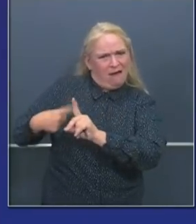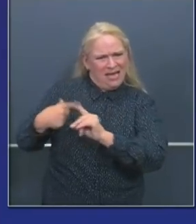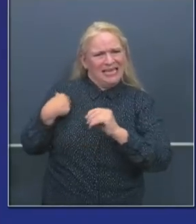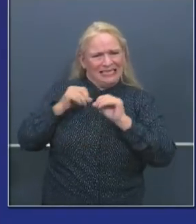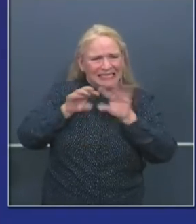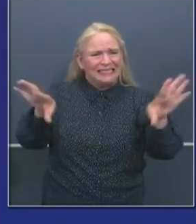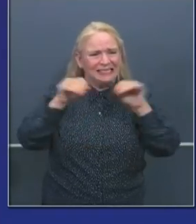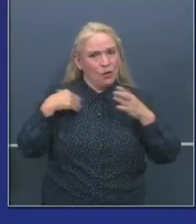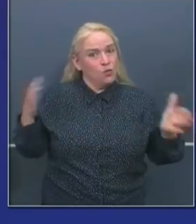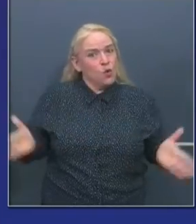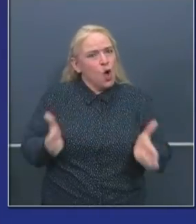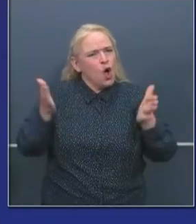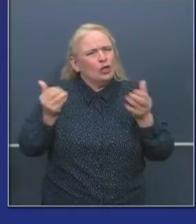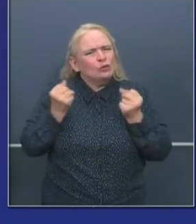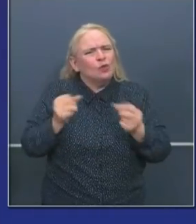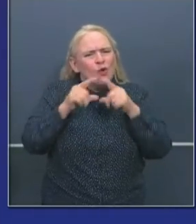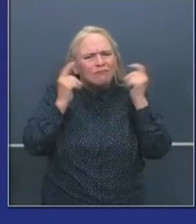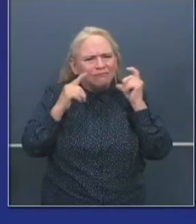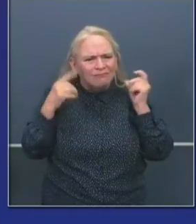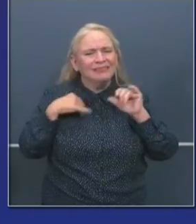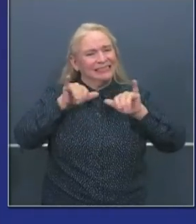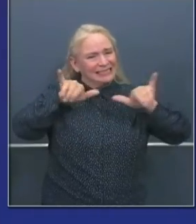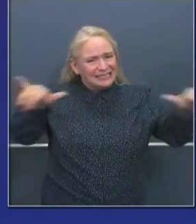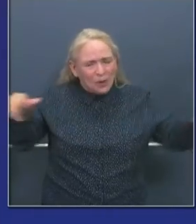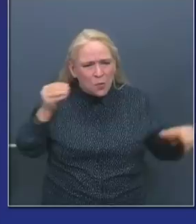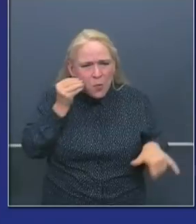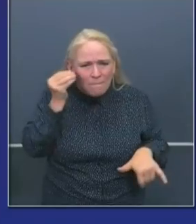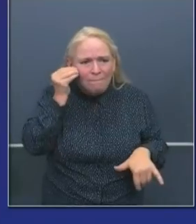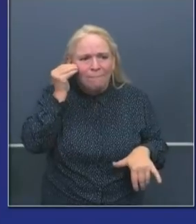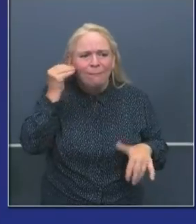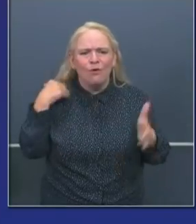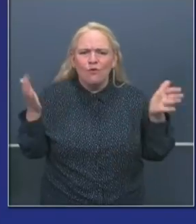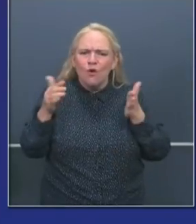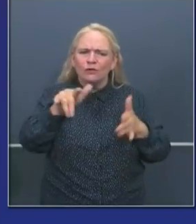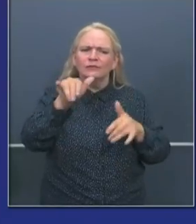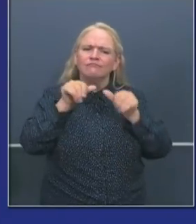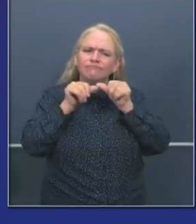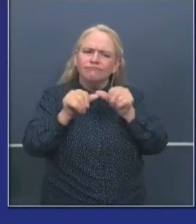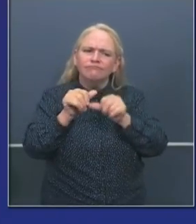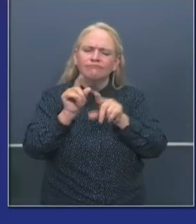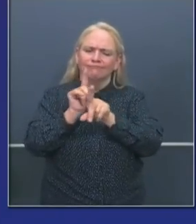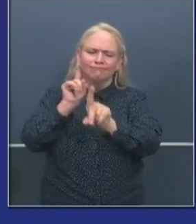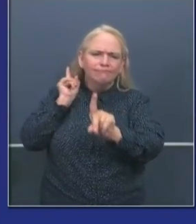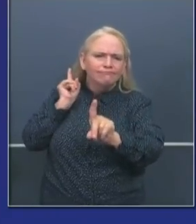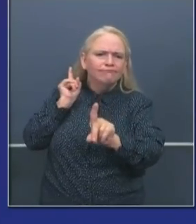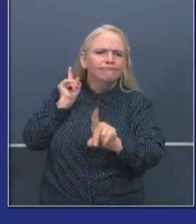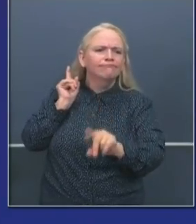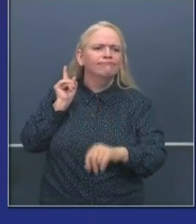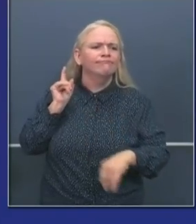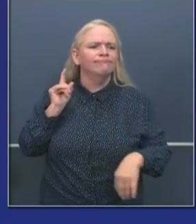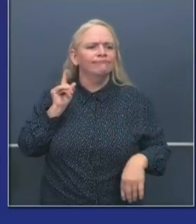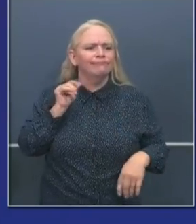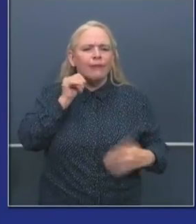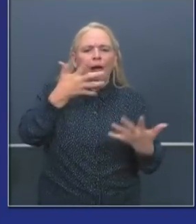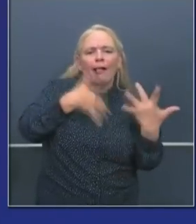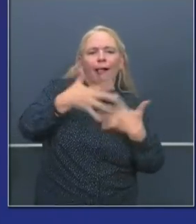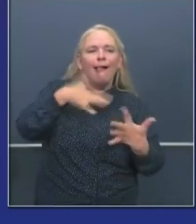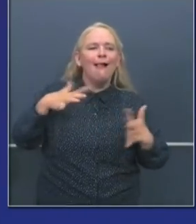THIS IS A PUBLIC HEALTH ISSUE. WE PUT NUMBERS OUT THROUGHOUT THE NUMBER OF MONTHS ENCOURAGING YOU BACK WITH THE